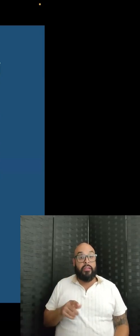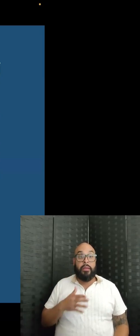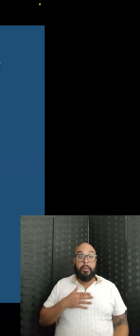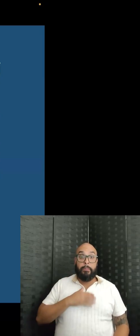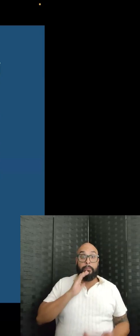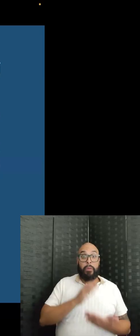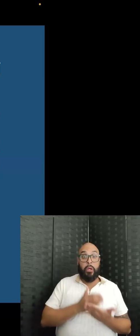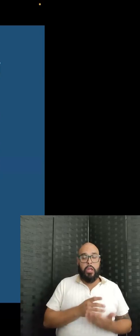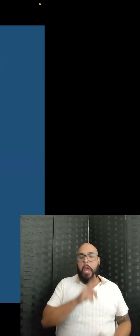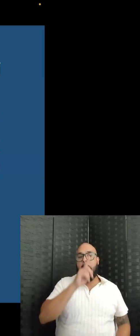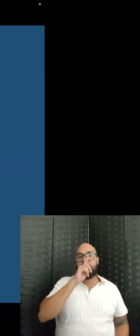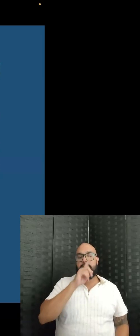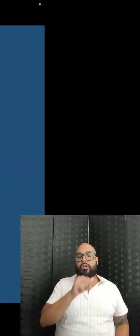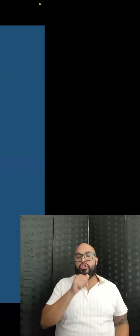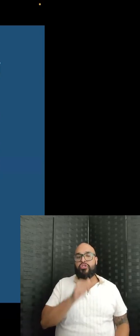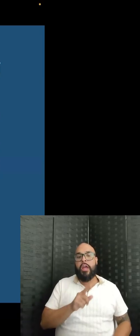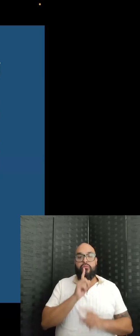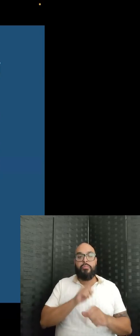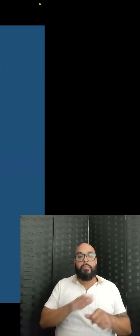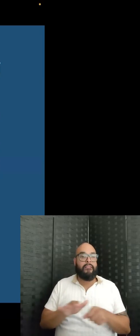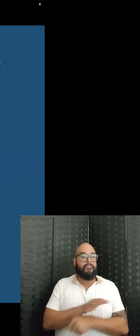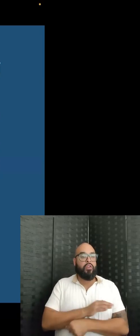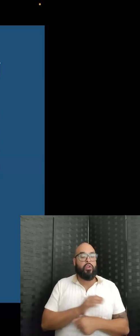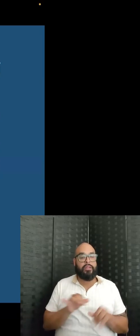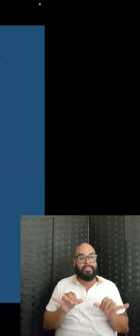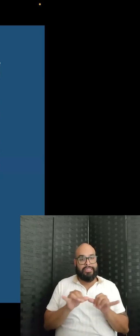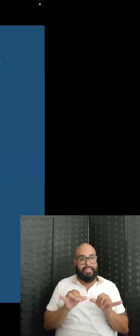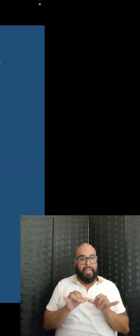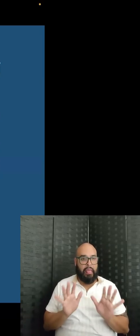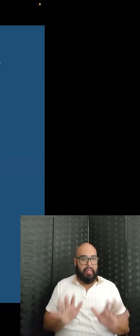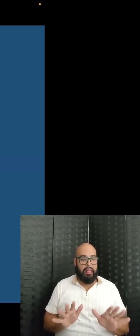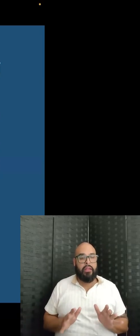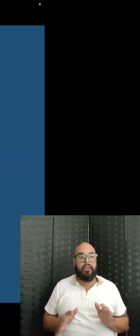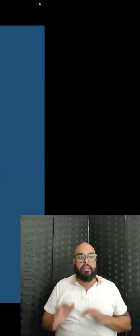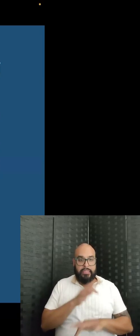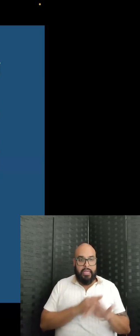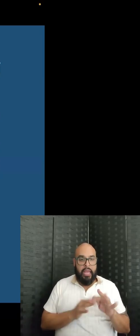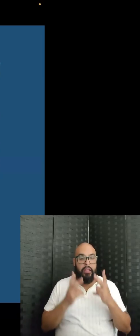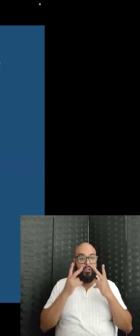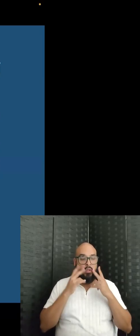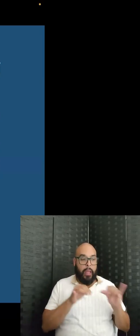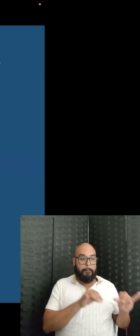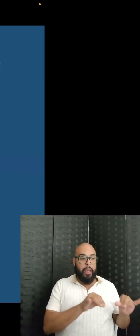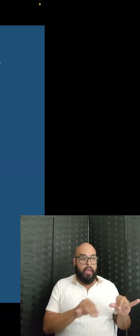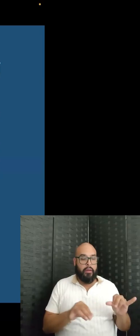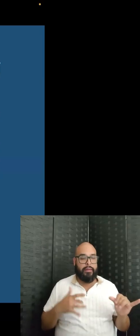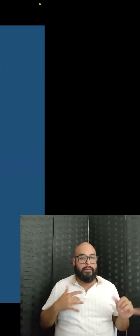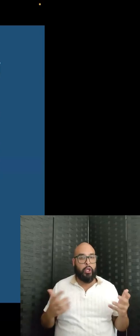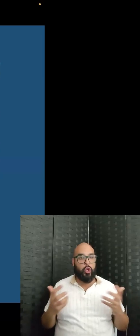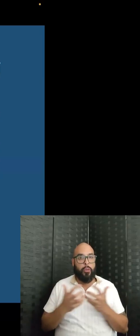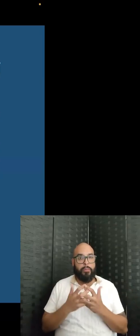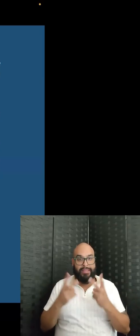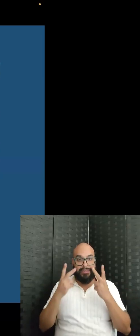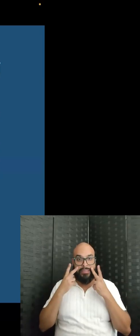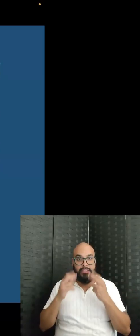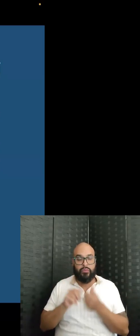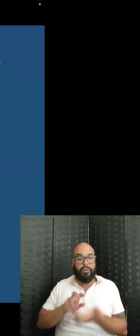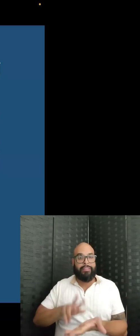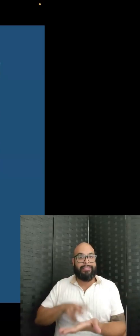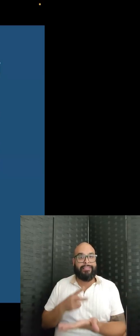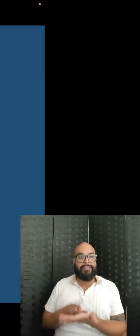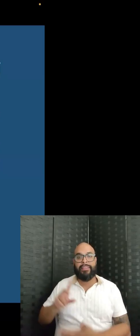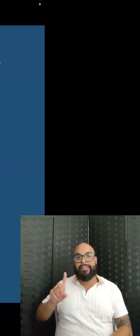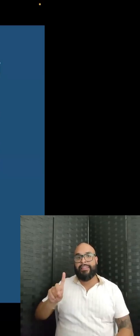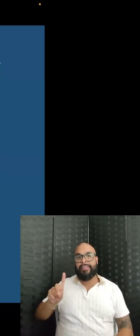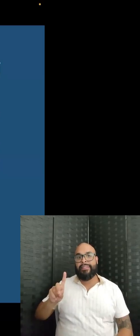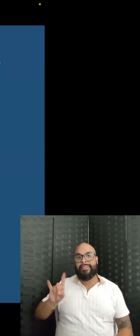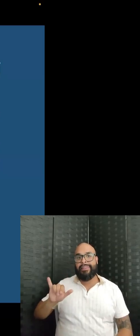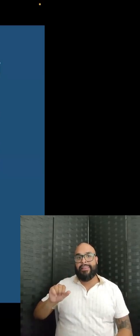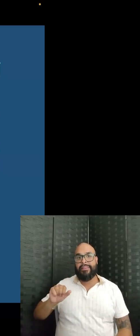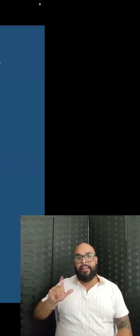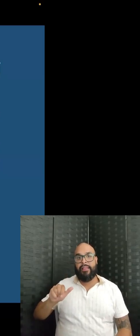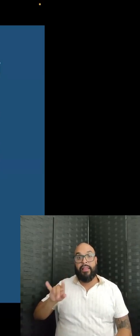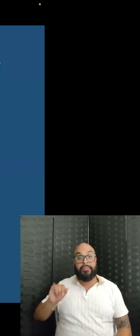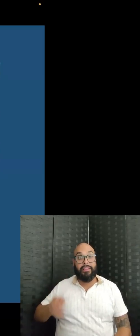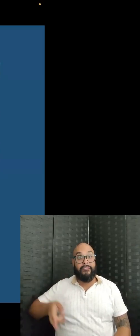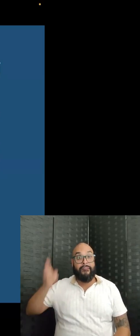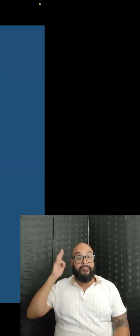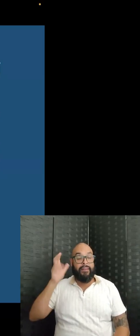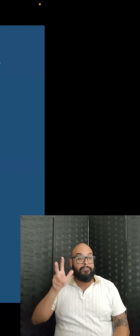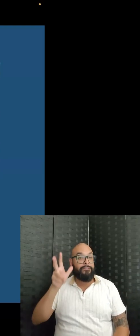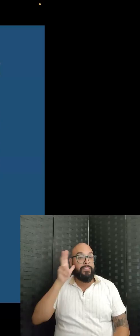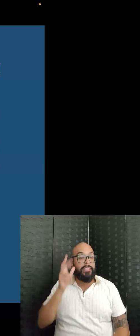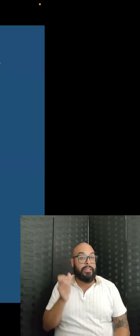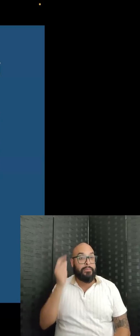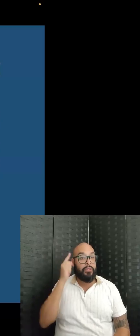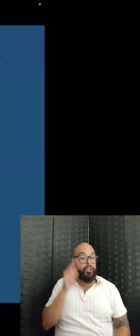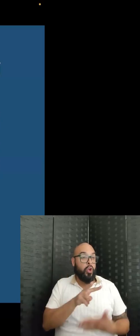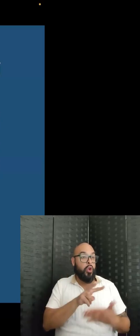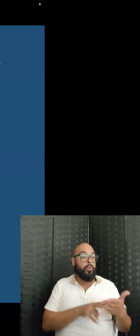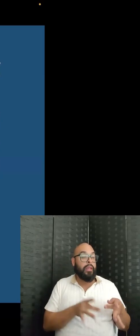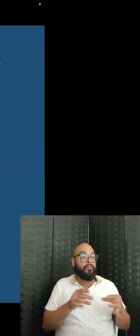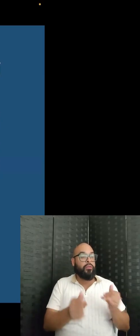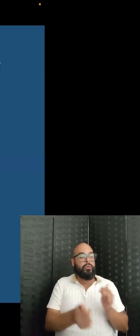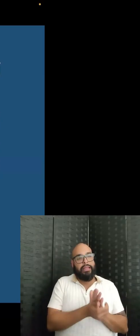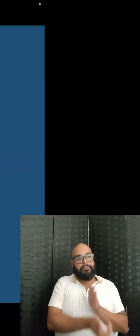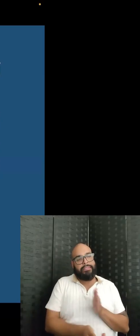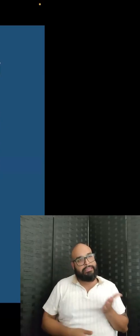We just saw patterns consistent with what you would see with dyslexia, a very high listening comprehension and a reading fluency level that was not commensurate with that.